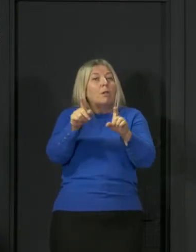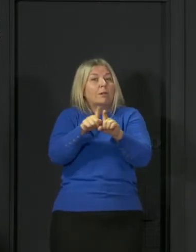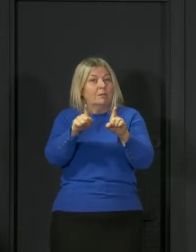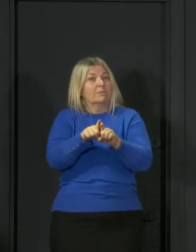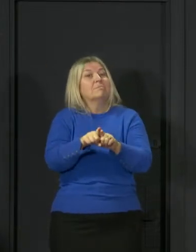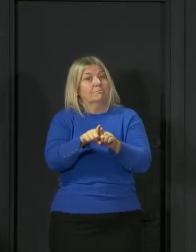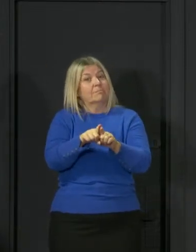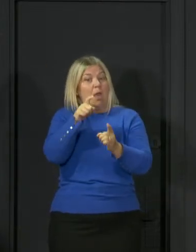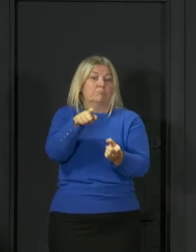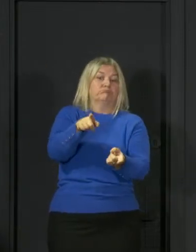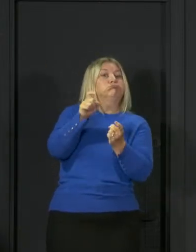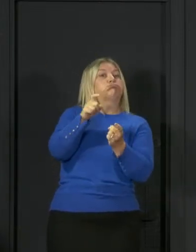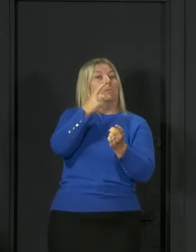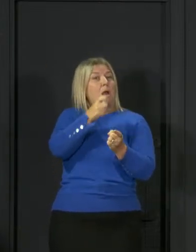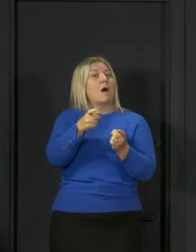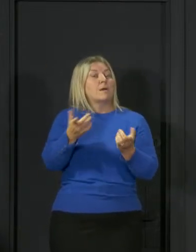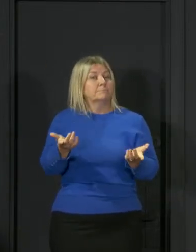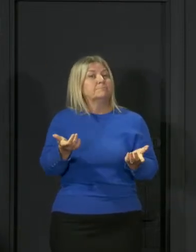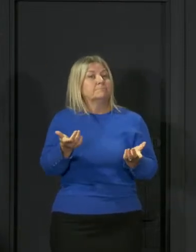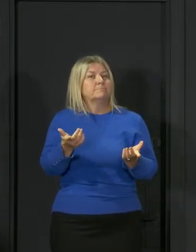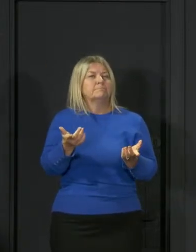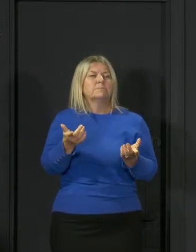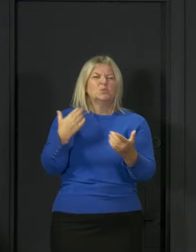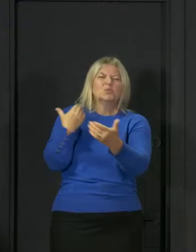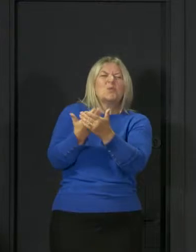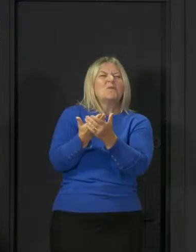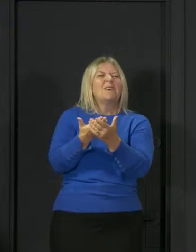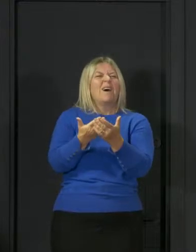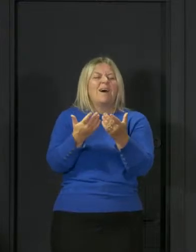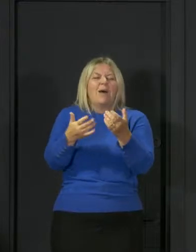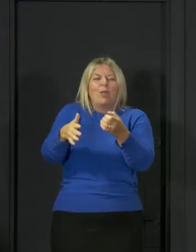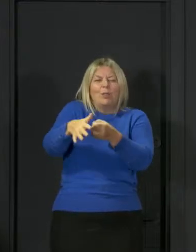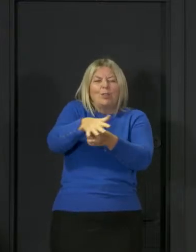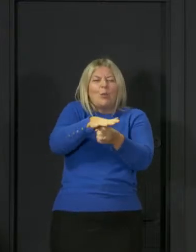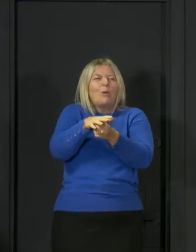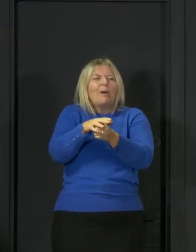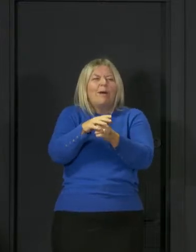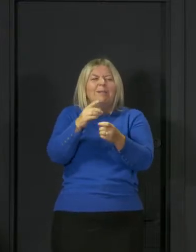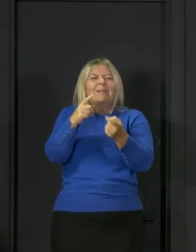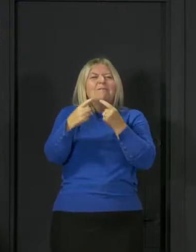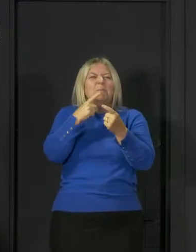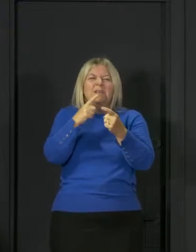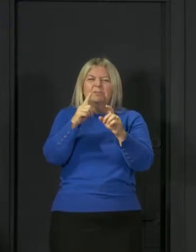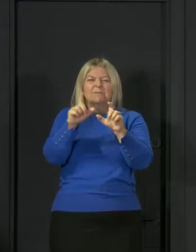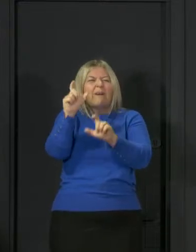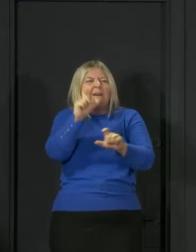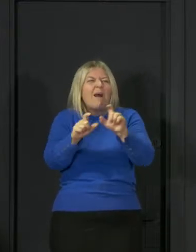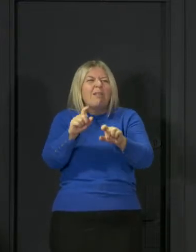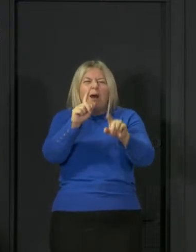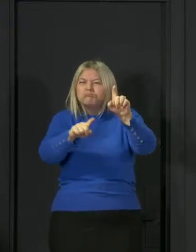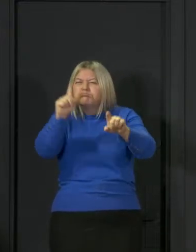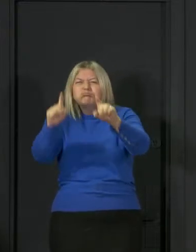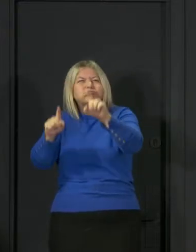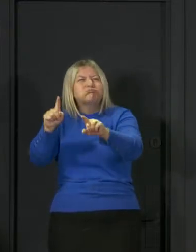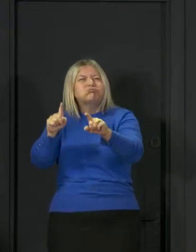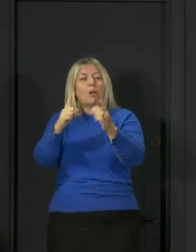Up until now, the dashboard used local data to colour-code local authority areas based on the proportion of neighbourhoods